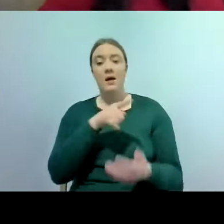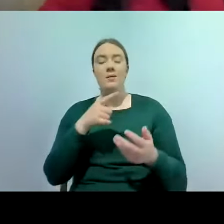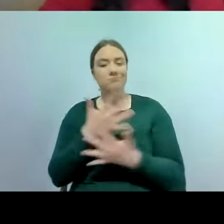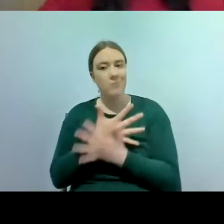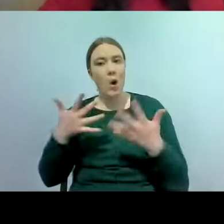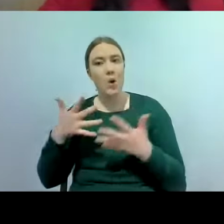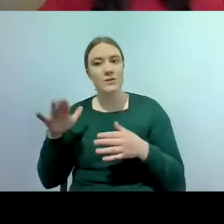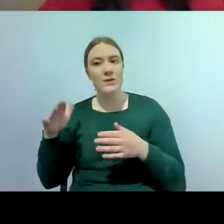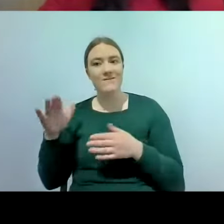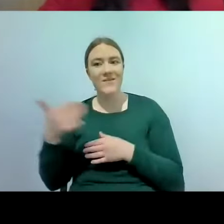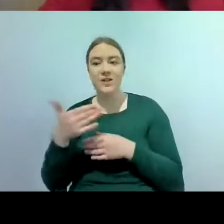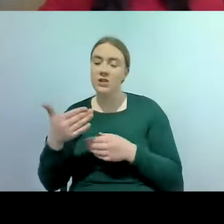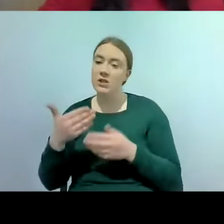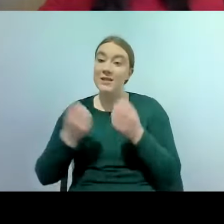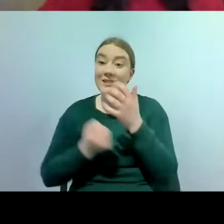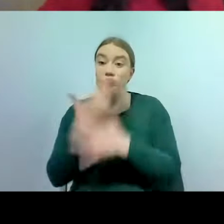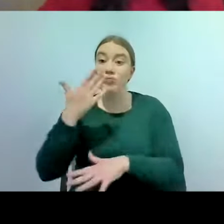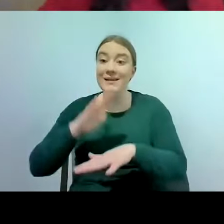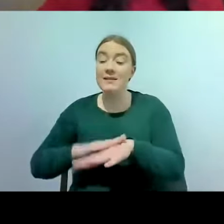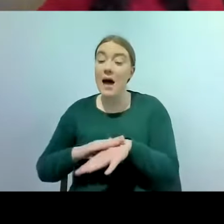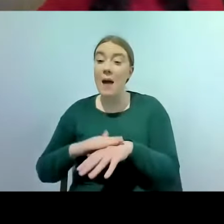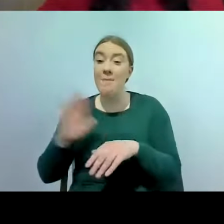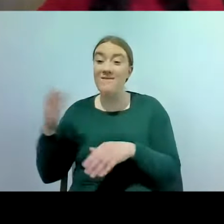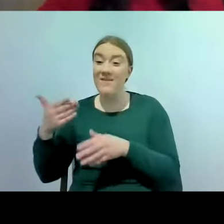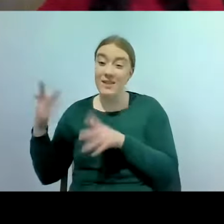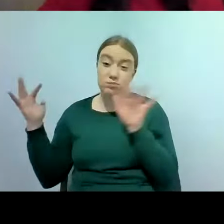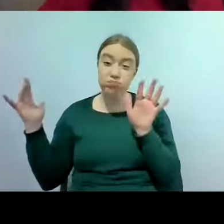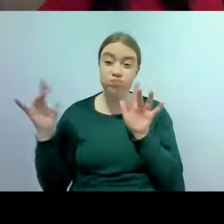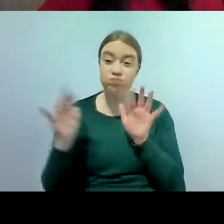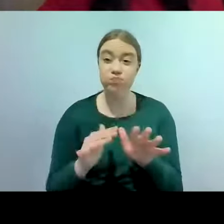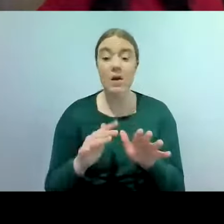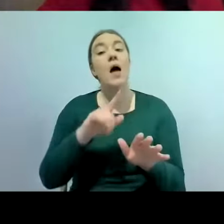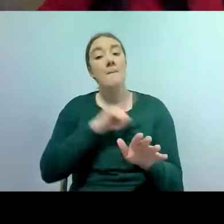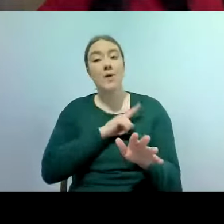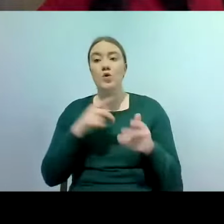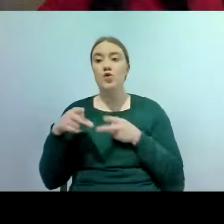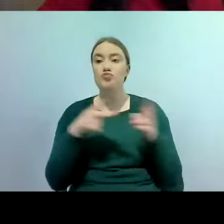during this spring period because the river team is one of the best places for these shallow